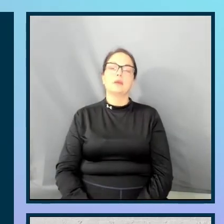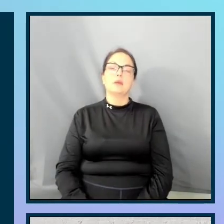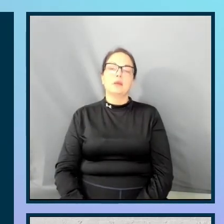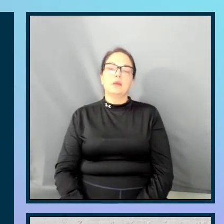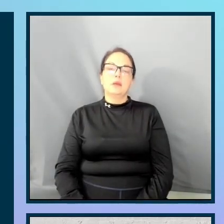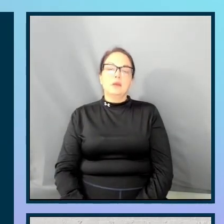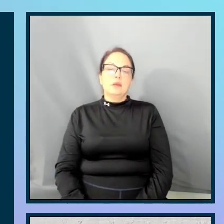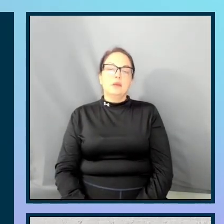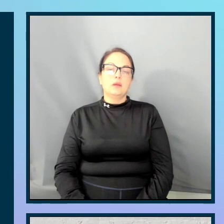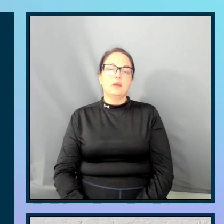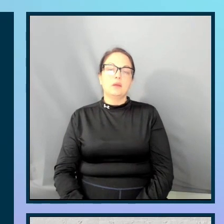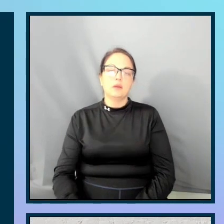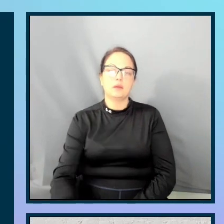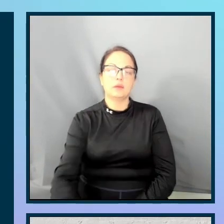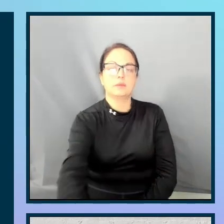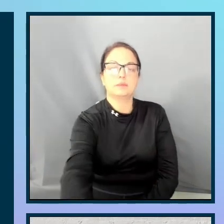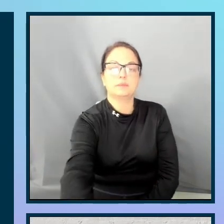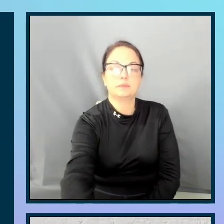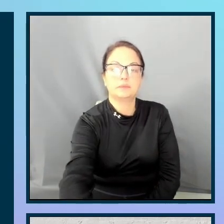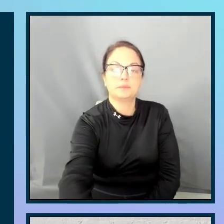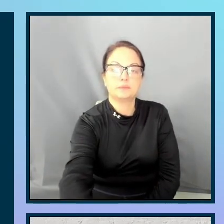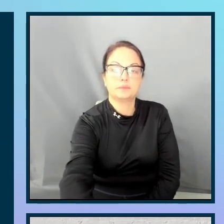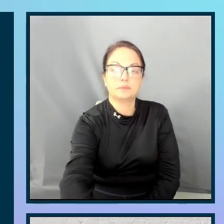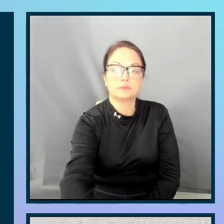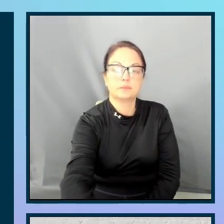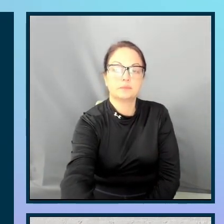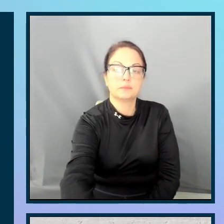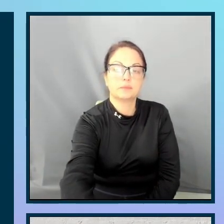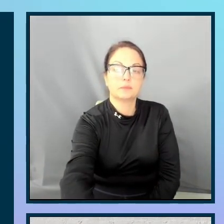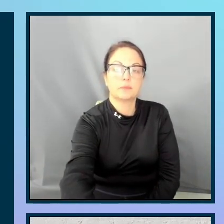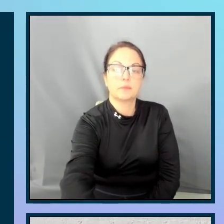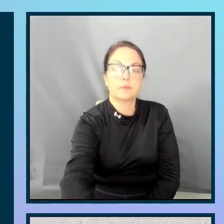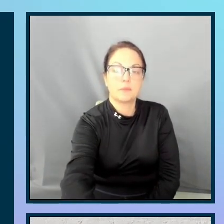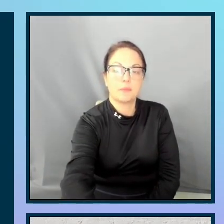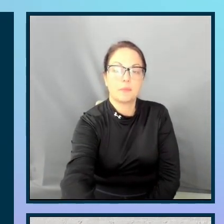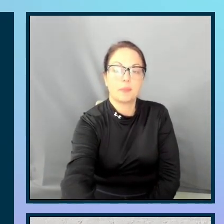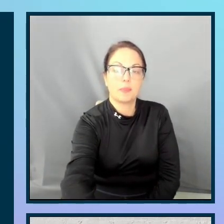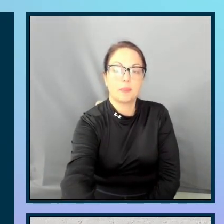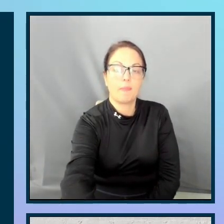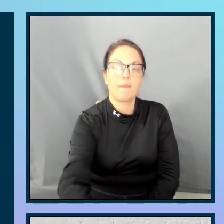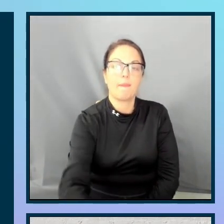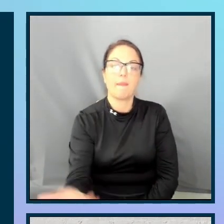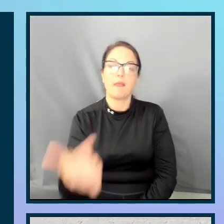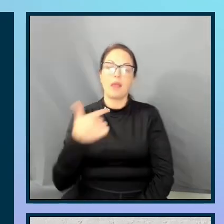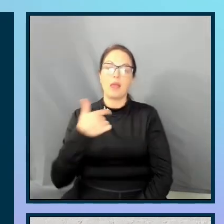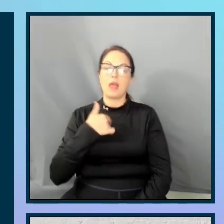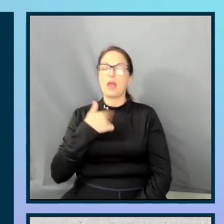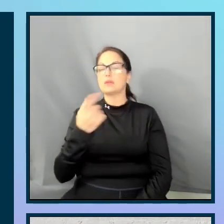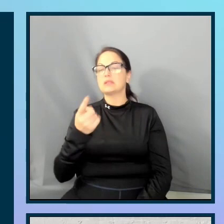that led me to being accepted into a front end programming bootcamp, where I spent the next nine months.